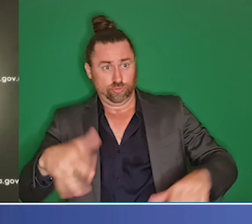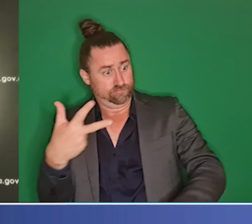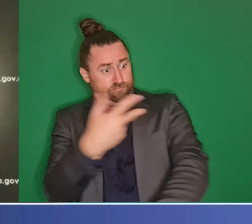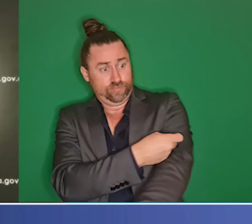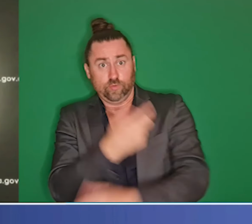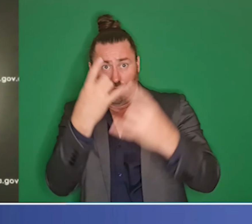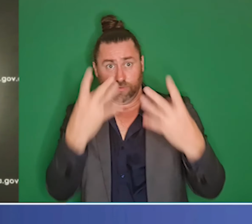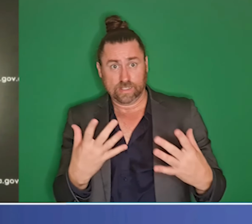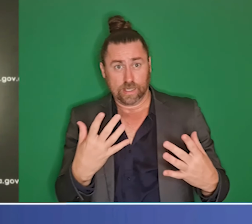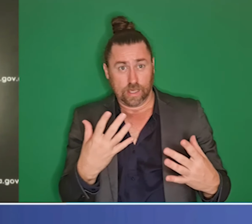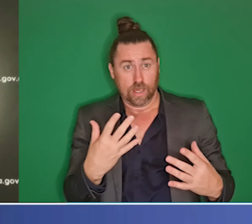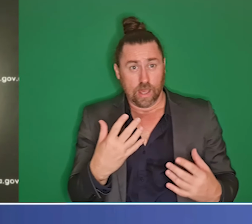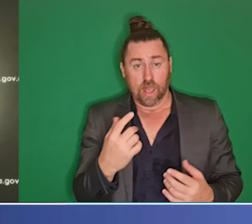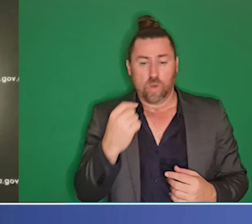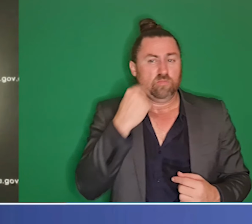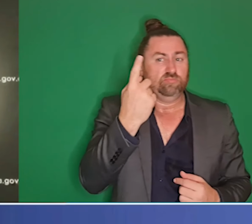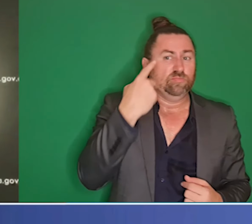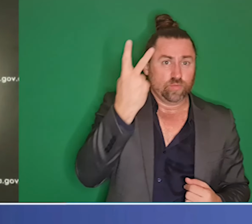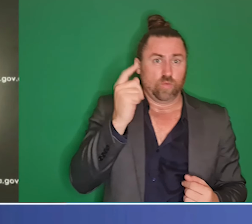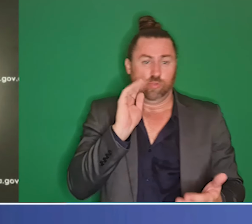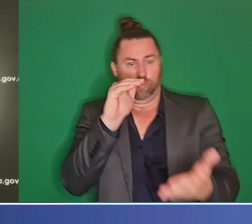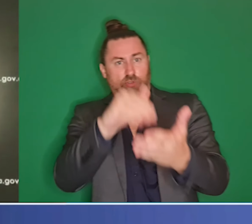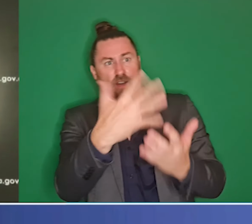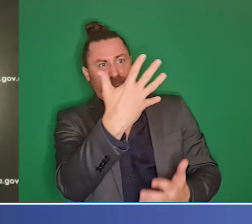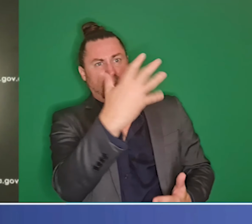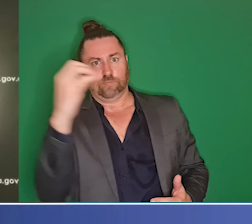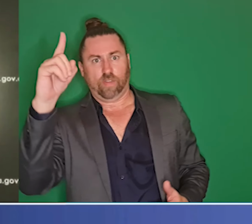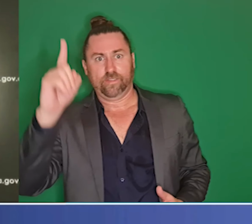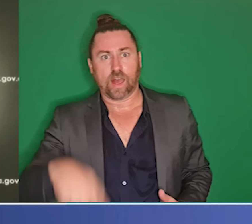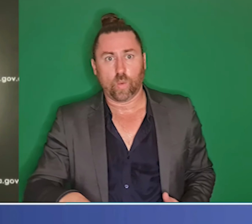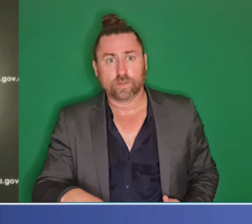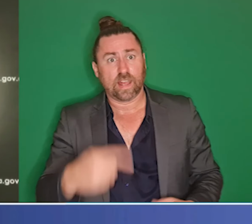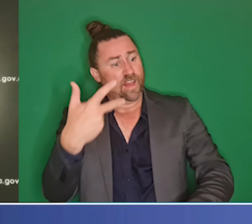We'll pass 500,000 in coming days. Vaccinations save lives,